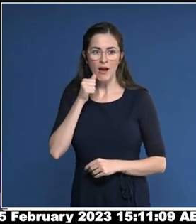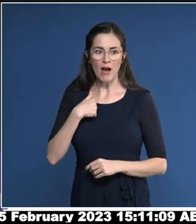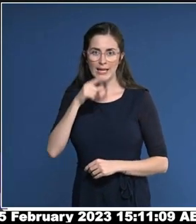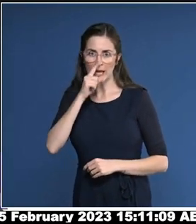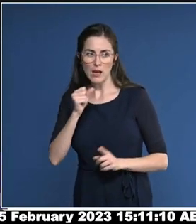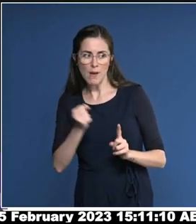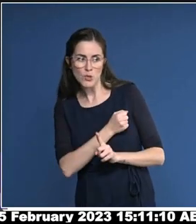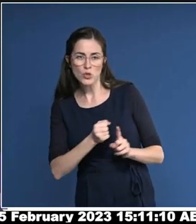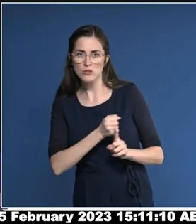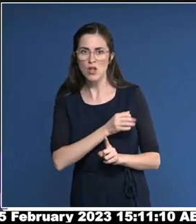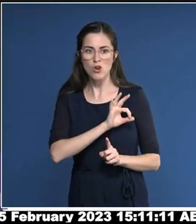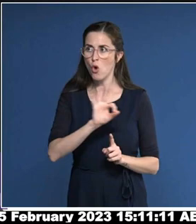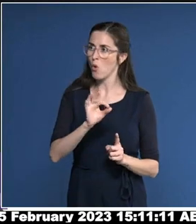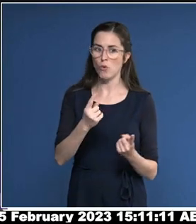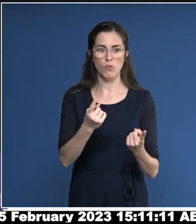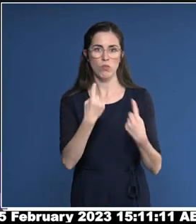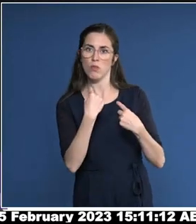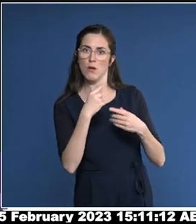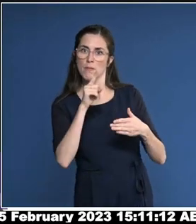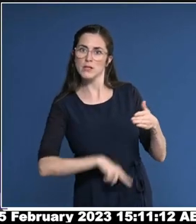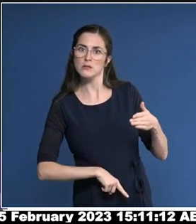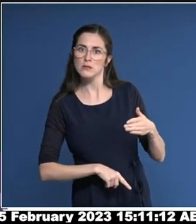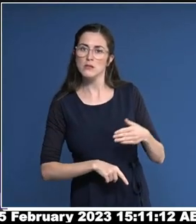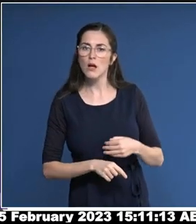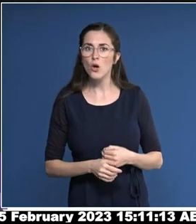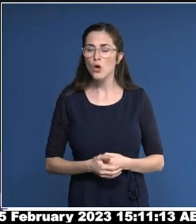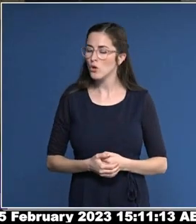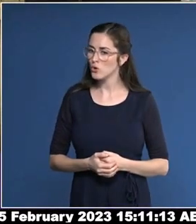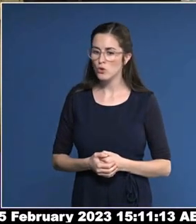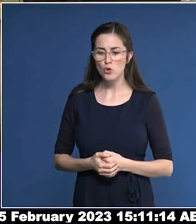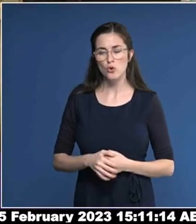Is that what you are suggesting? I - in those comments, I don't think I'm talking about my service